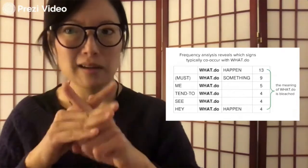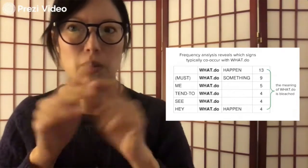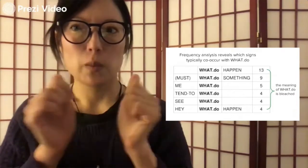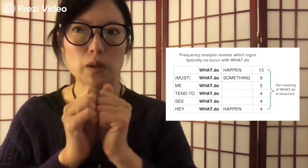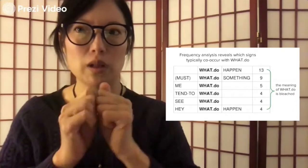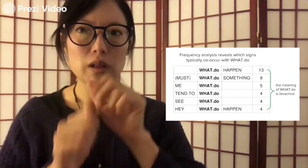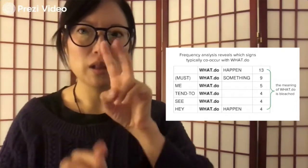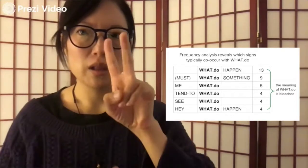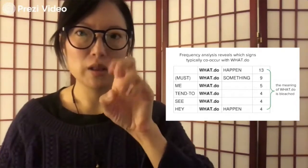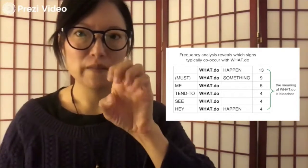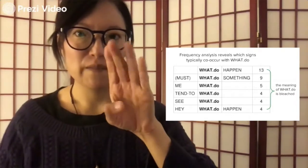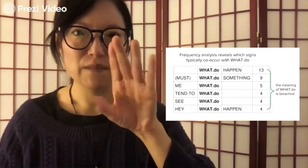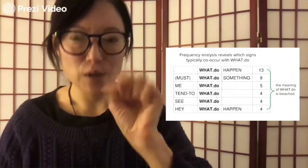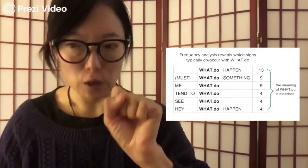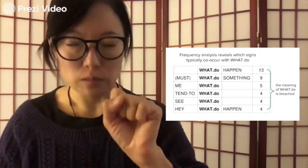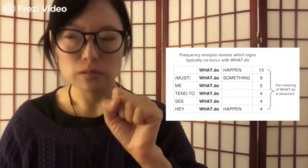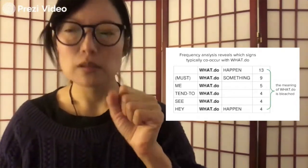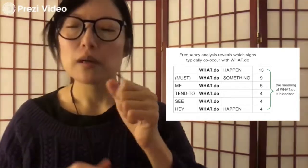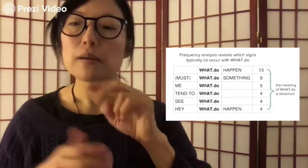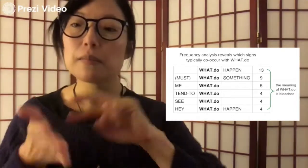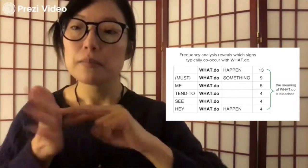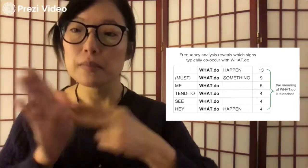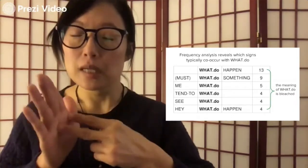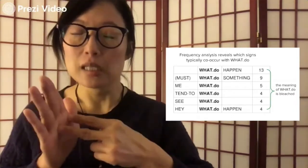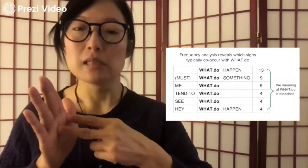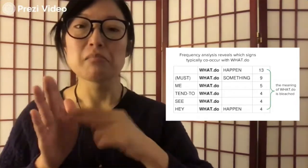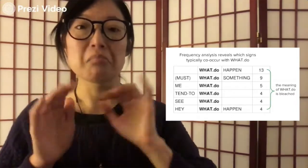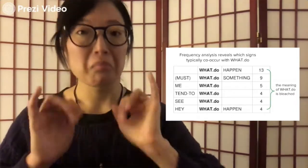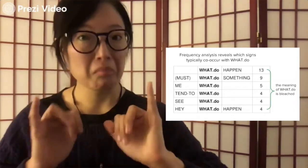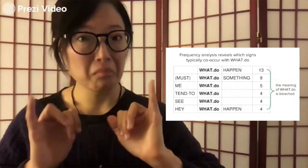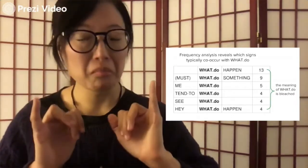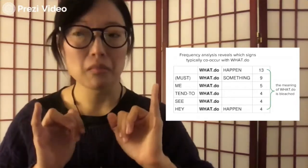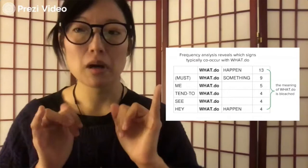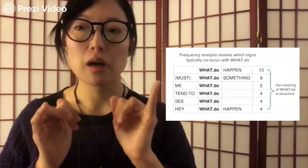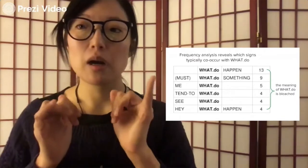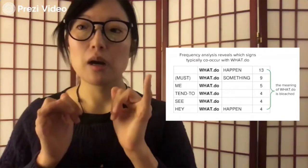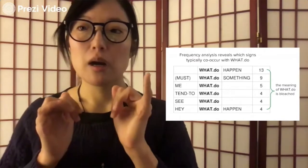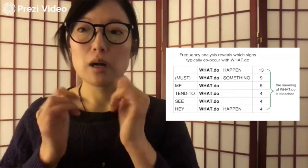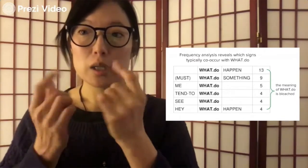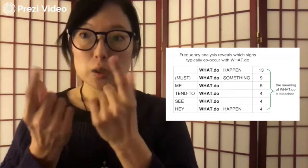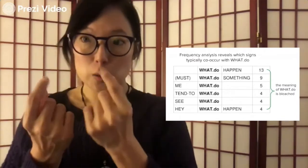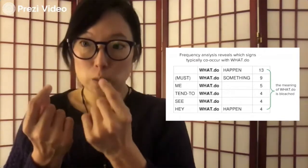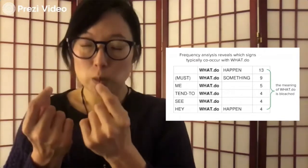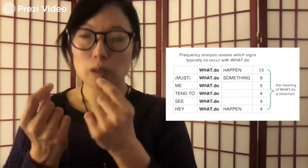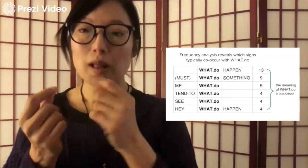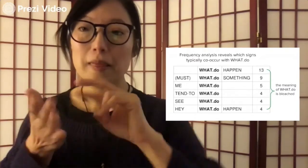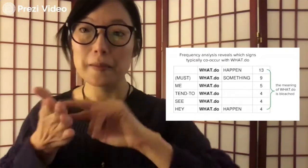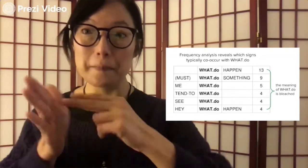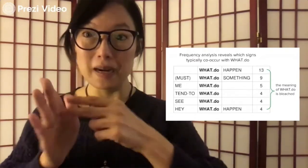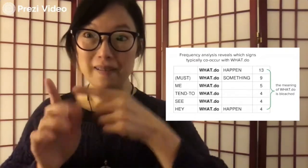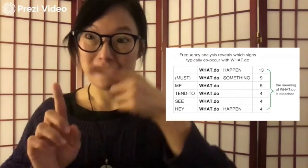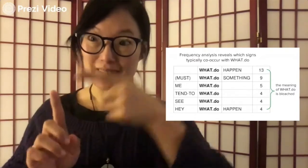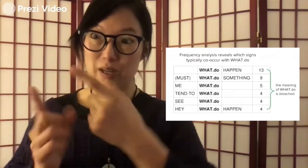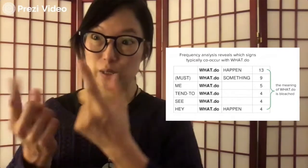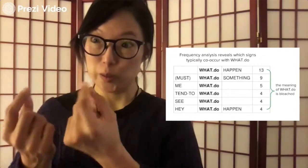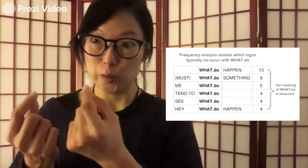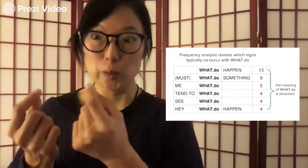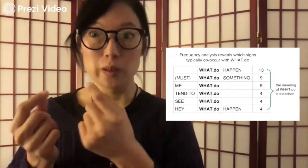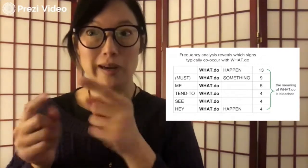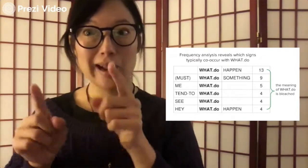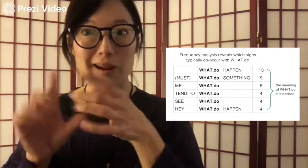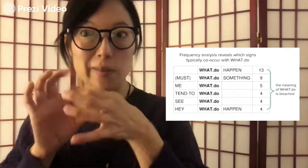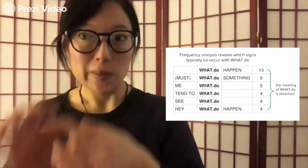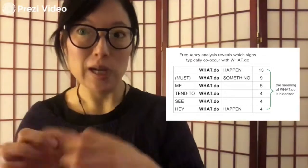often co-occurs with verbs, thus, the meaning of WHAT.do is